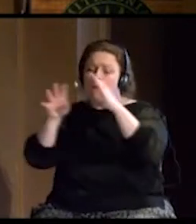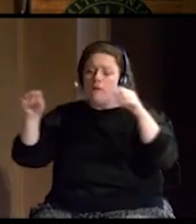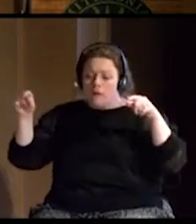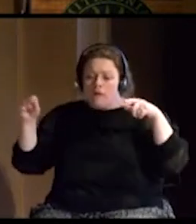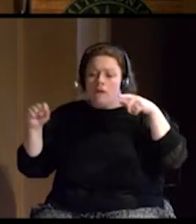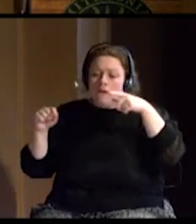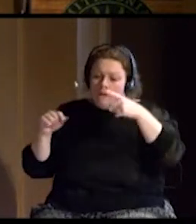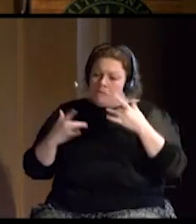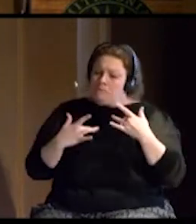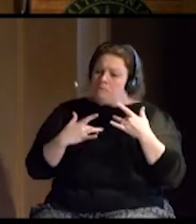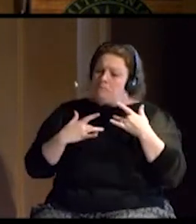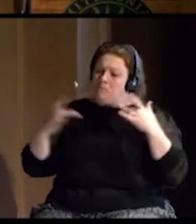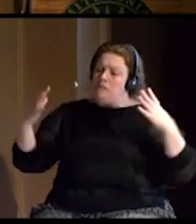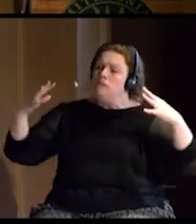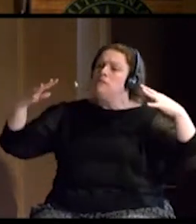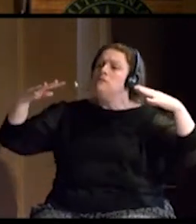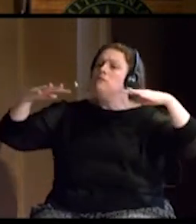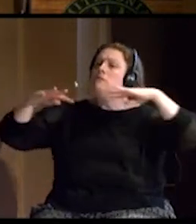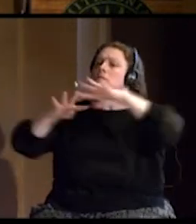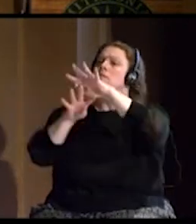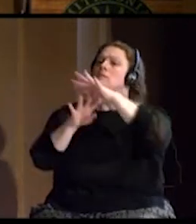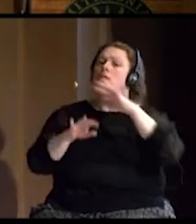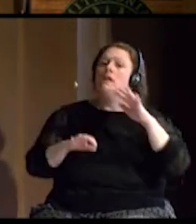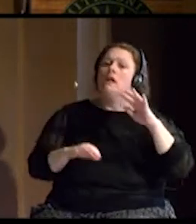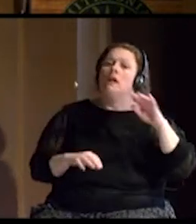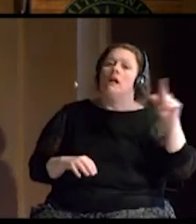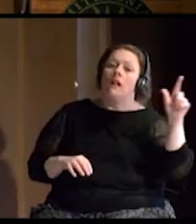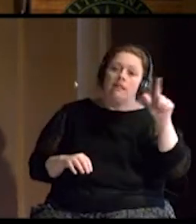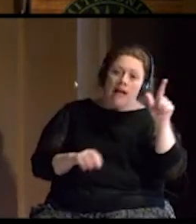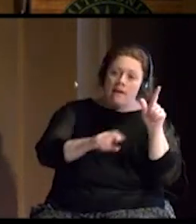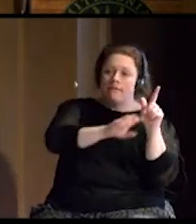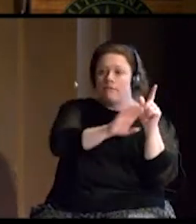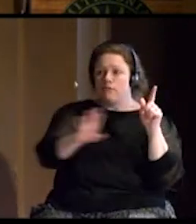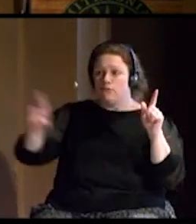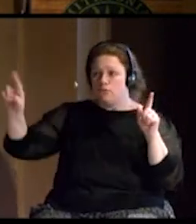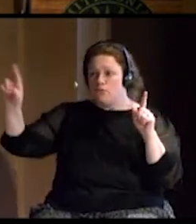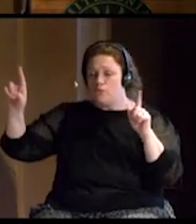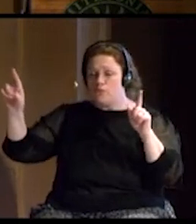tend to cross from left to right along this PC1 axis.